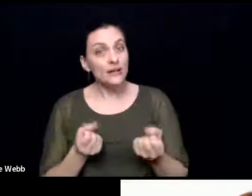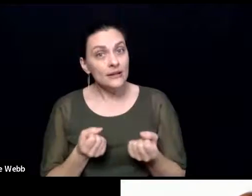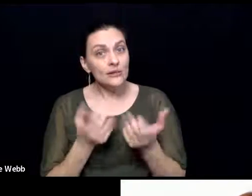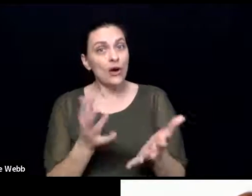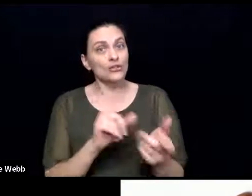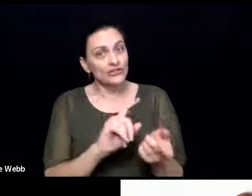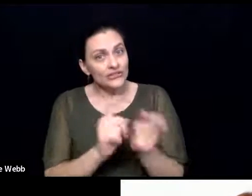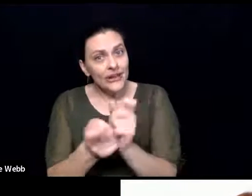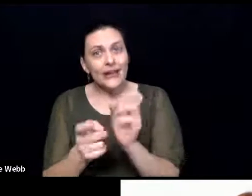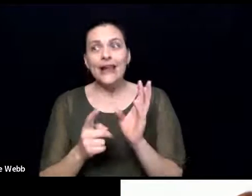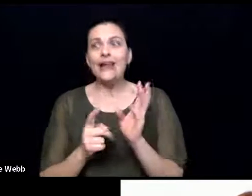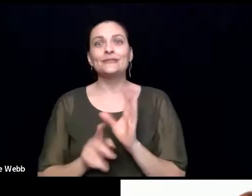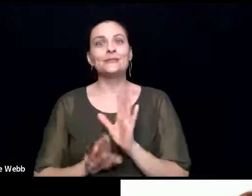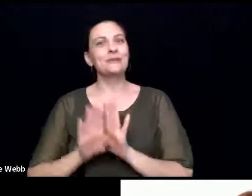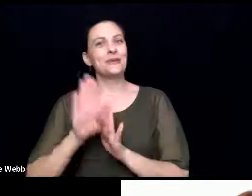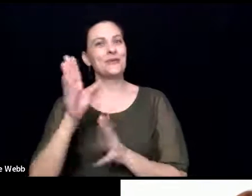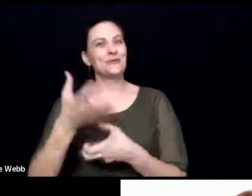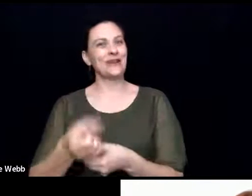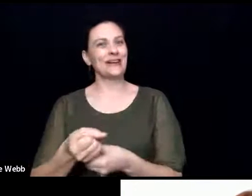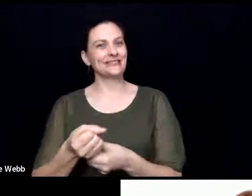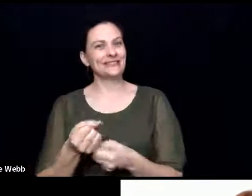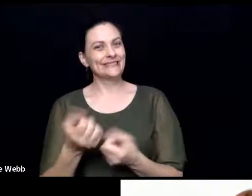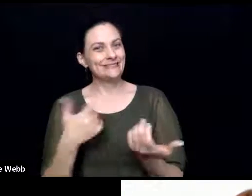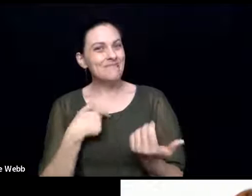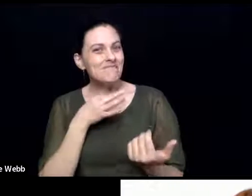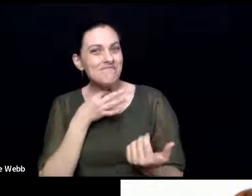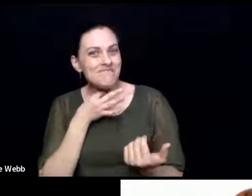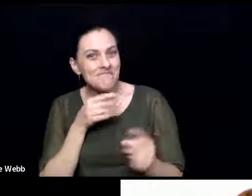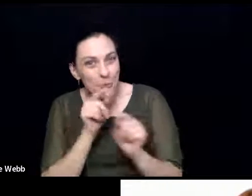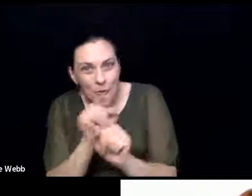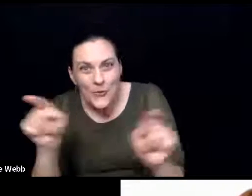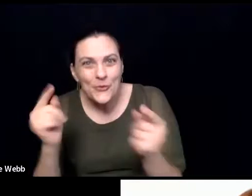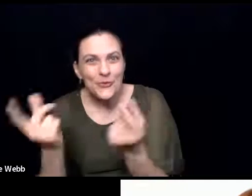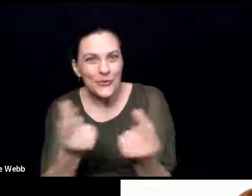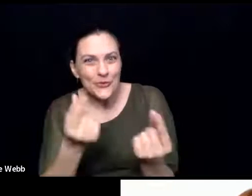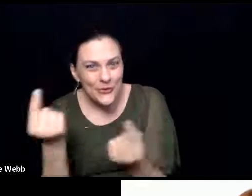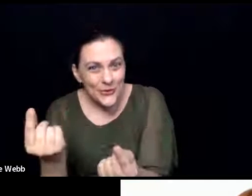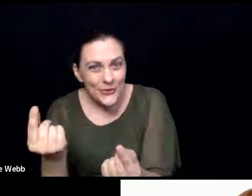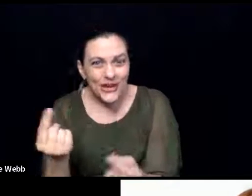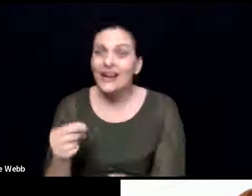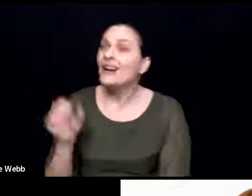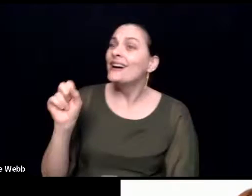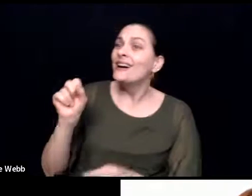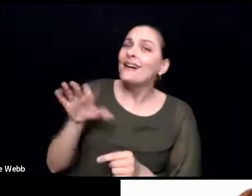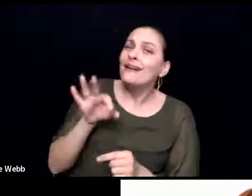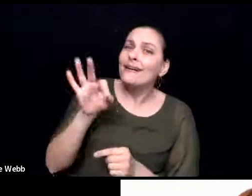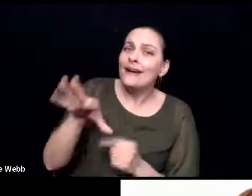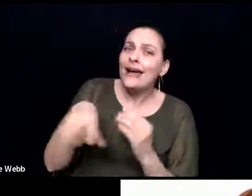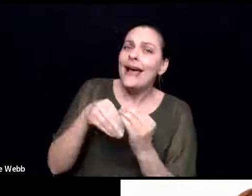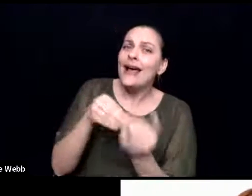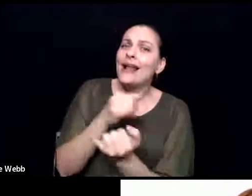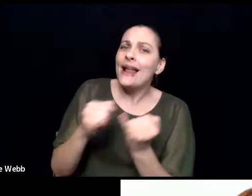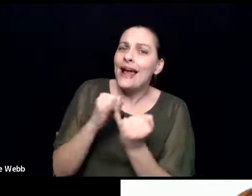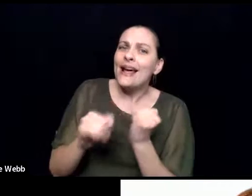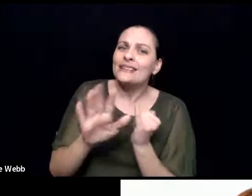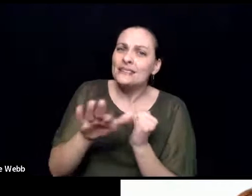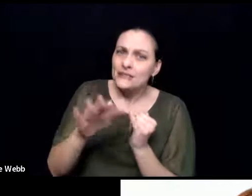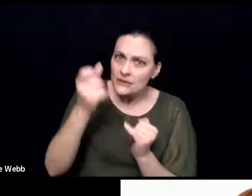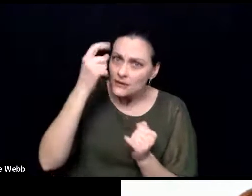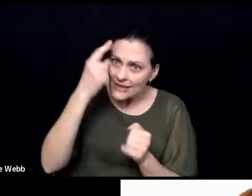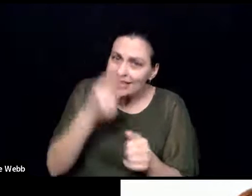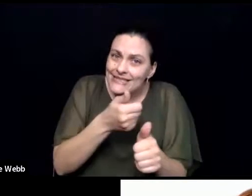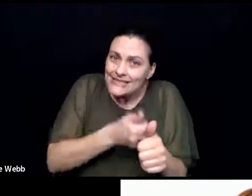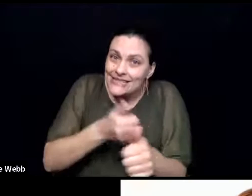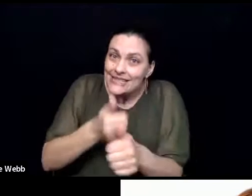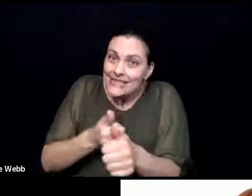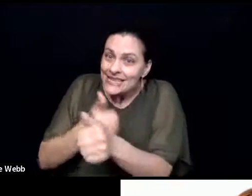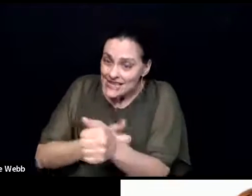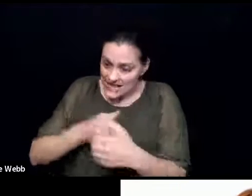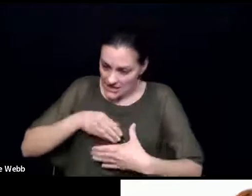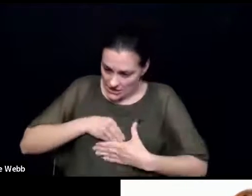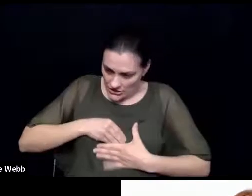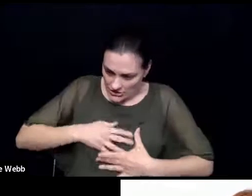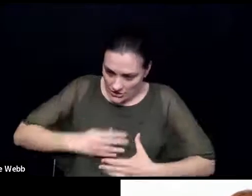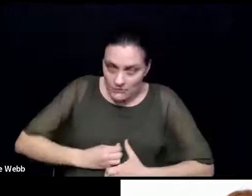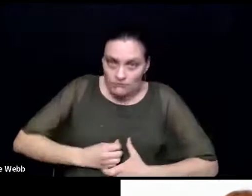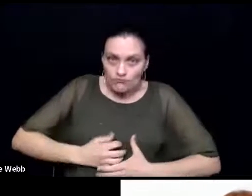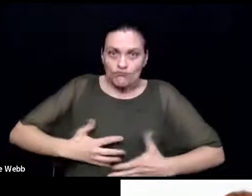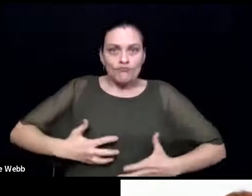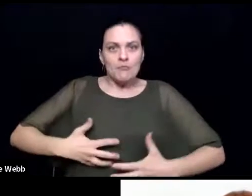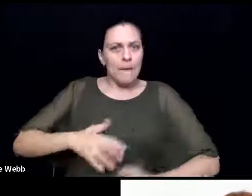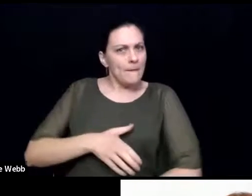The last thing I would say is we all have power inside us. A lot of people say we need